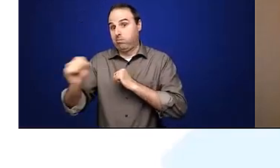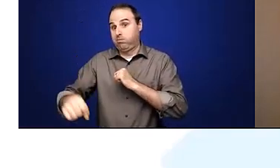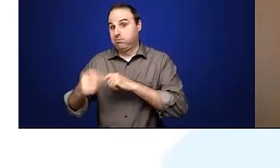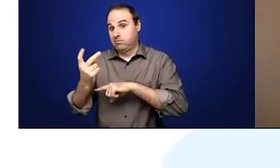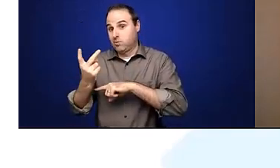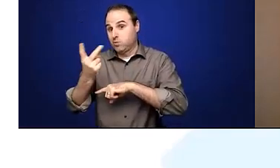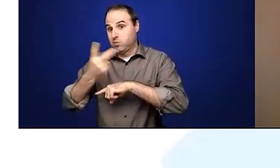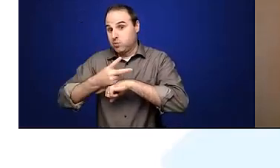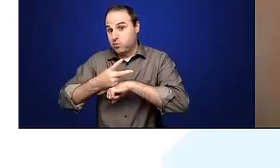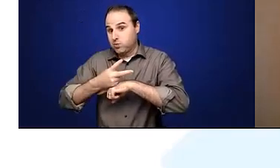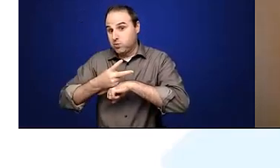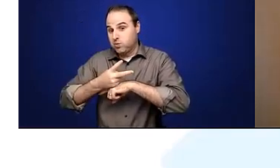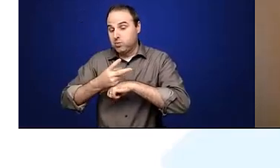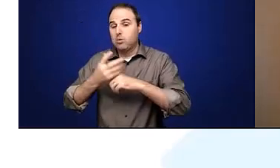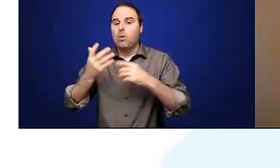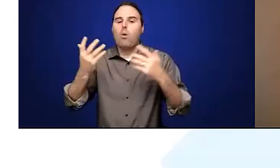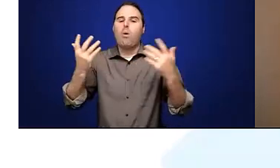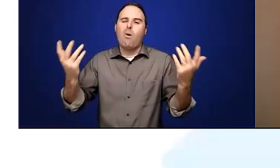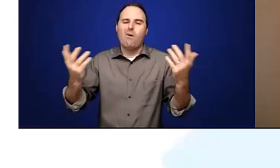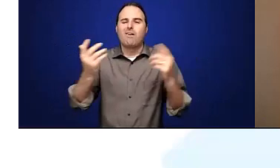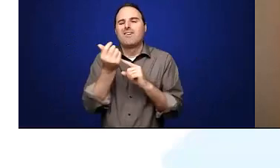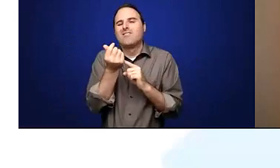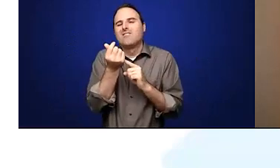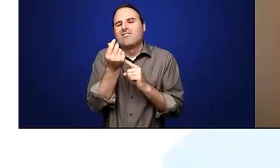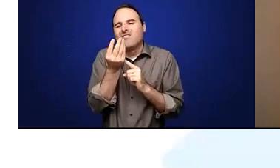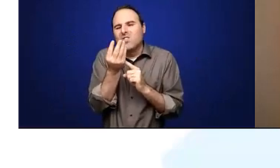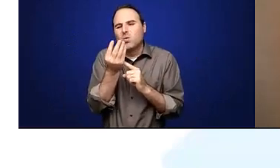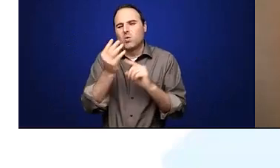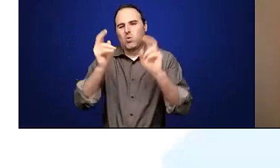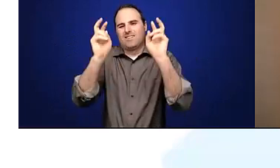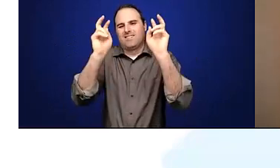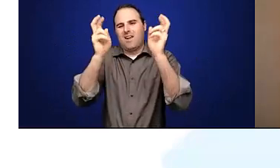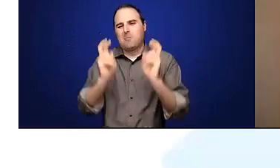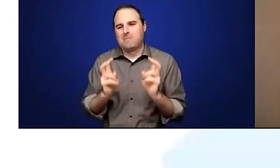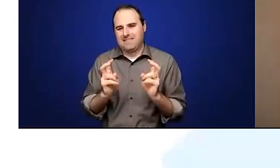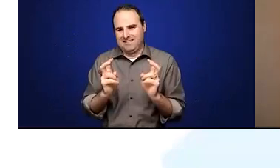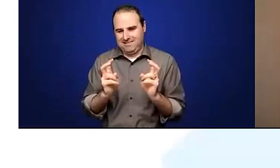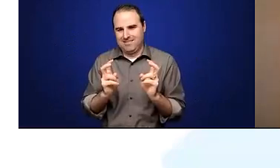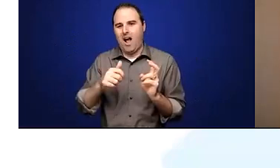or just focusing on a few topics and really having larger discussion points the entire time.